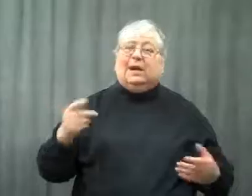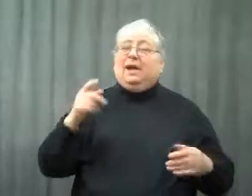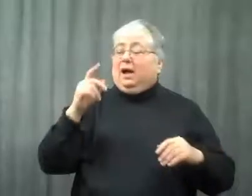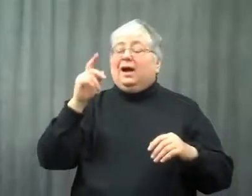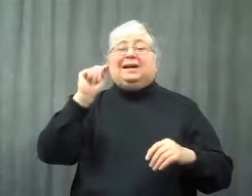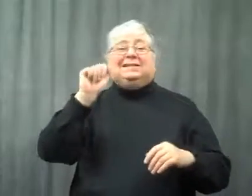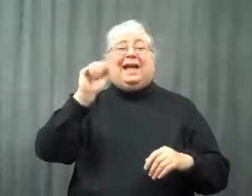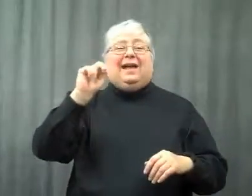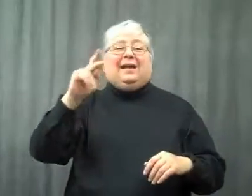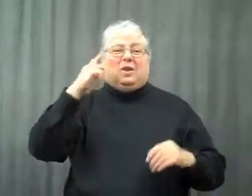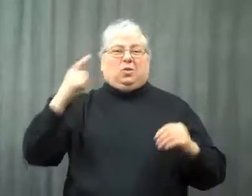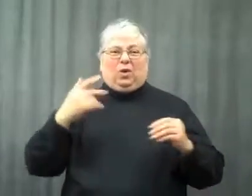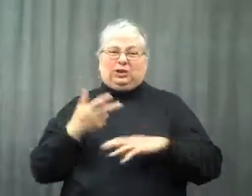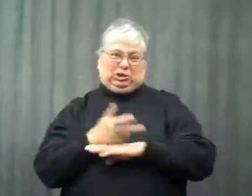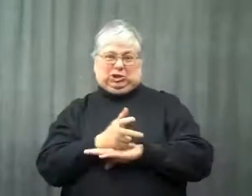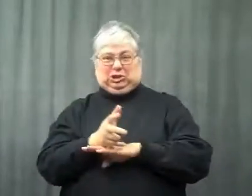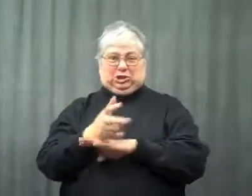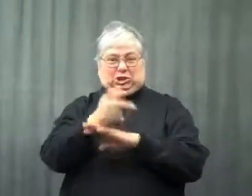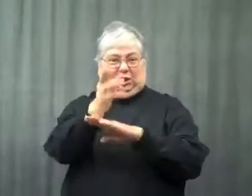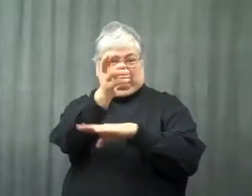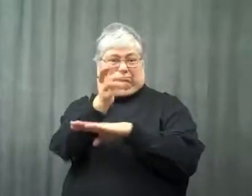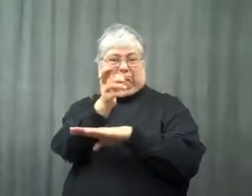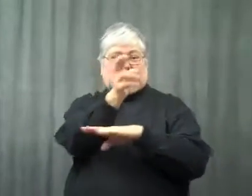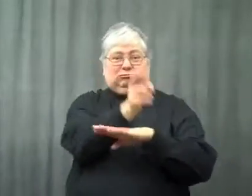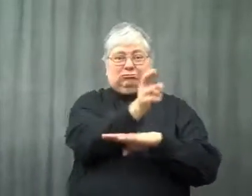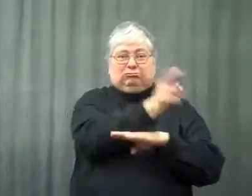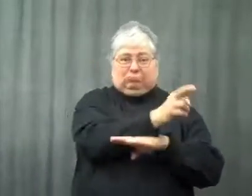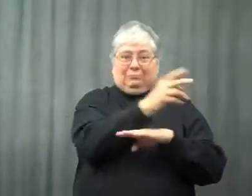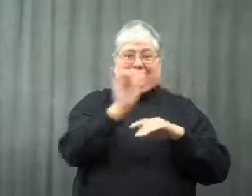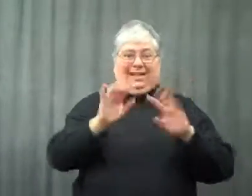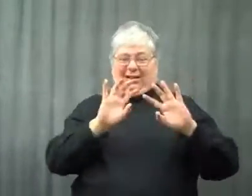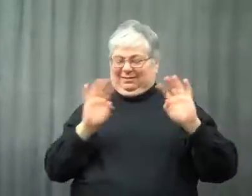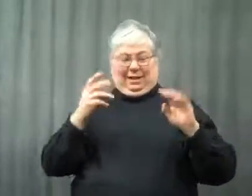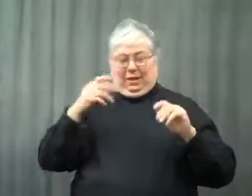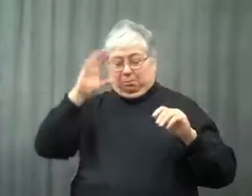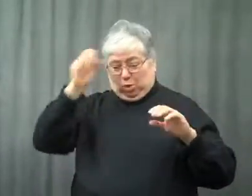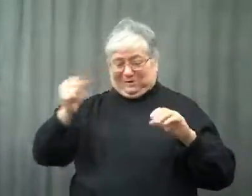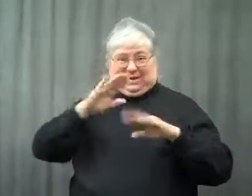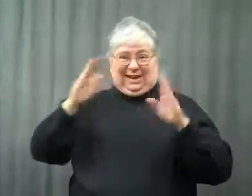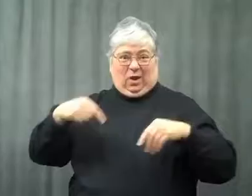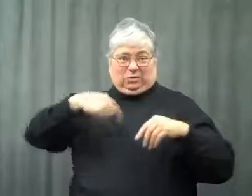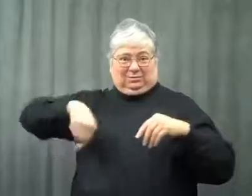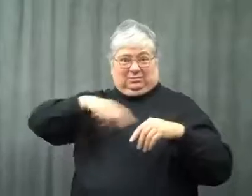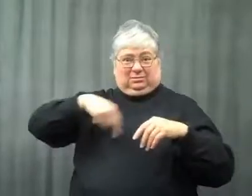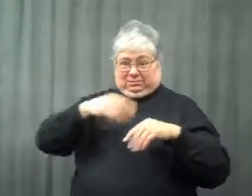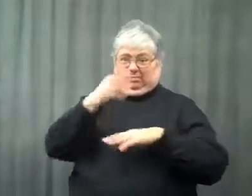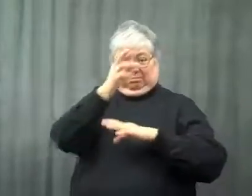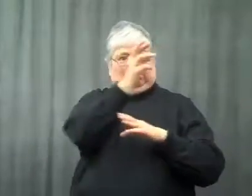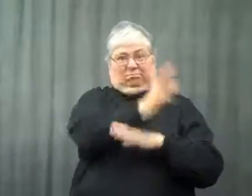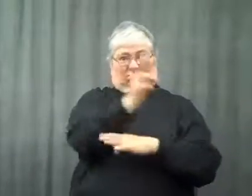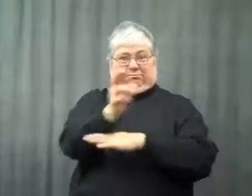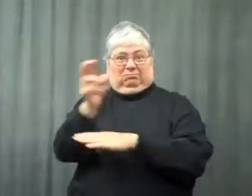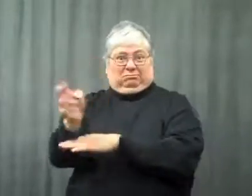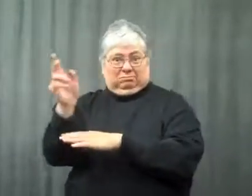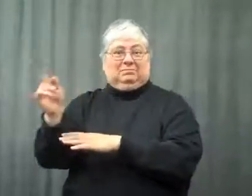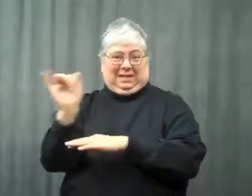There were tanks stationed around the Presidential Palace.